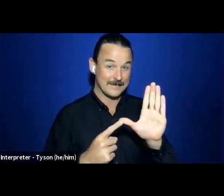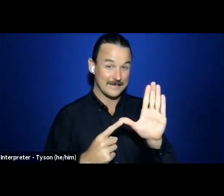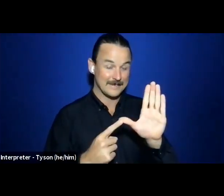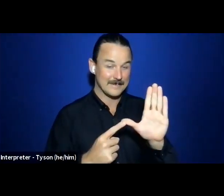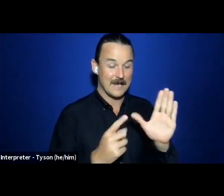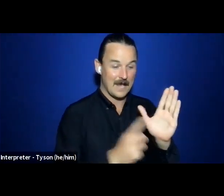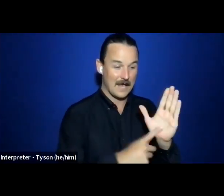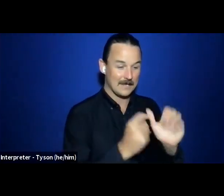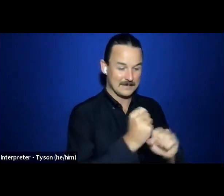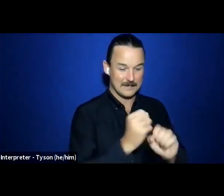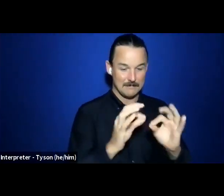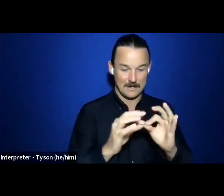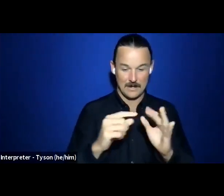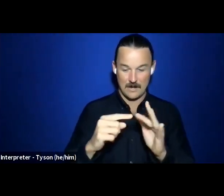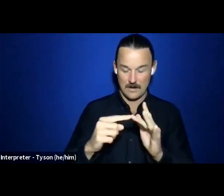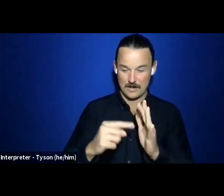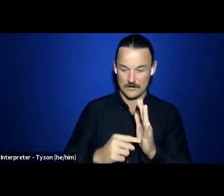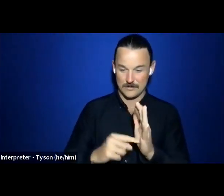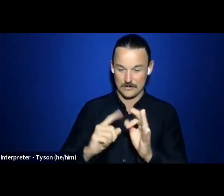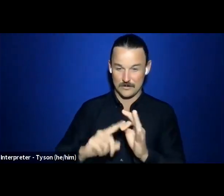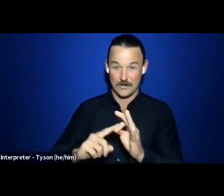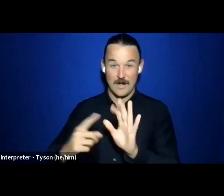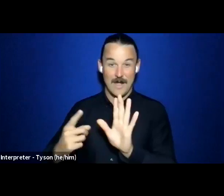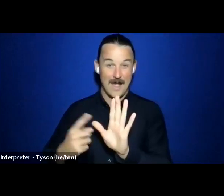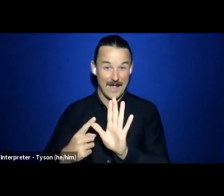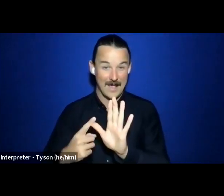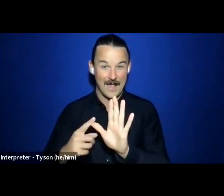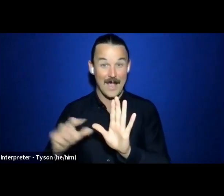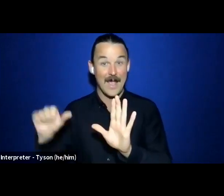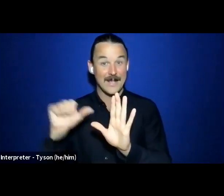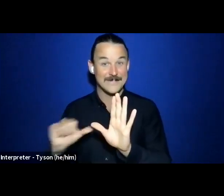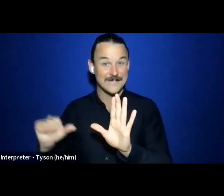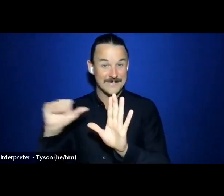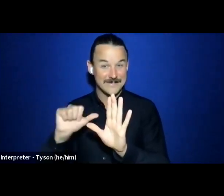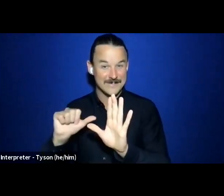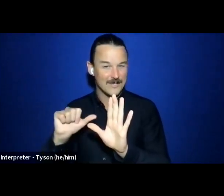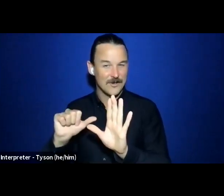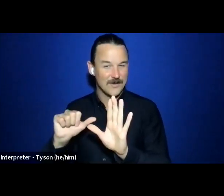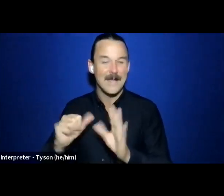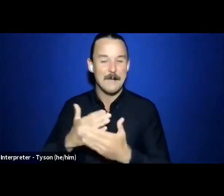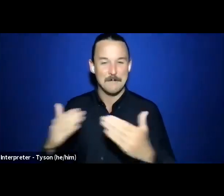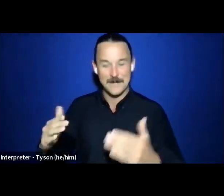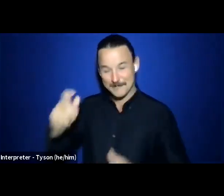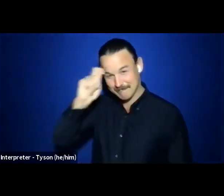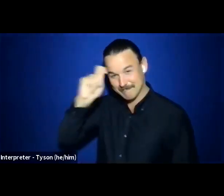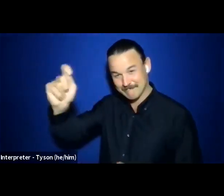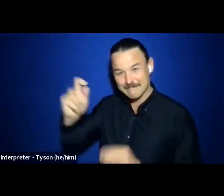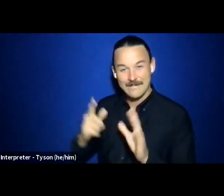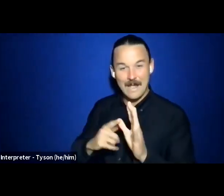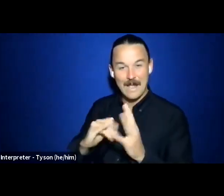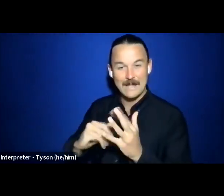by QA plus acronym. ounger than him. And that's the main thing. Now as you can see I'm here representing the A of the LGBT by QA plus acronym, Asian, no I'm just kidding that's very silly joke big shout out. ut to the A sexual and ut to the A sexual and a